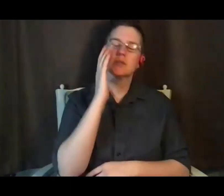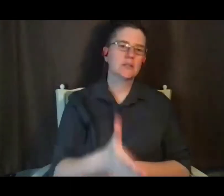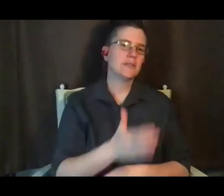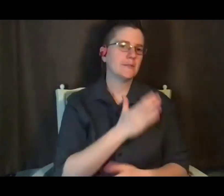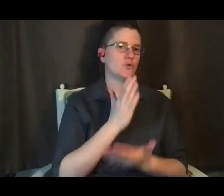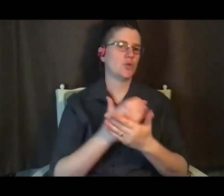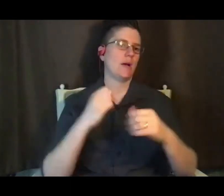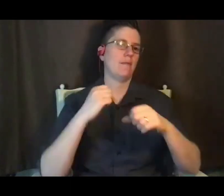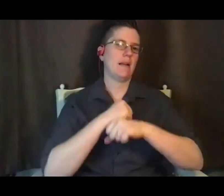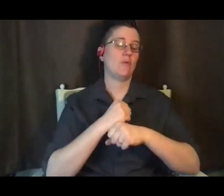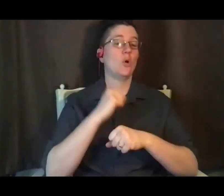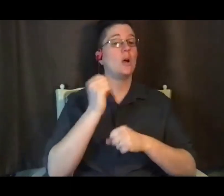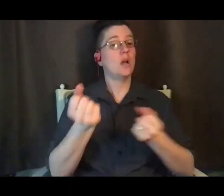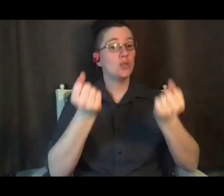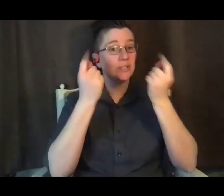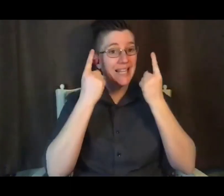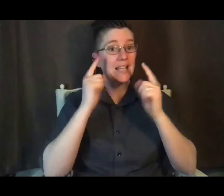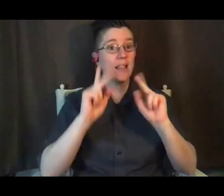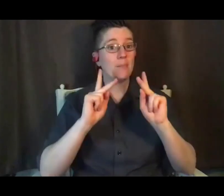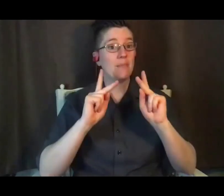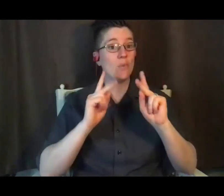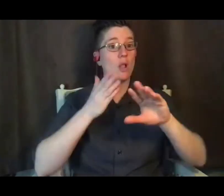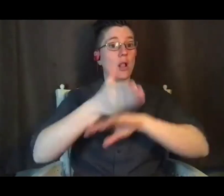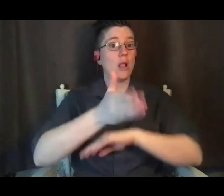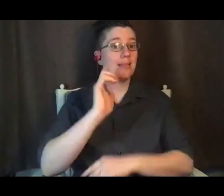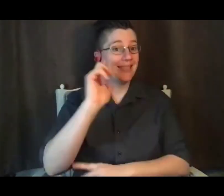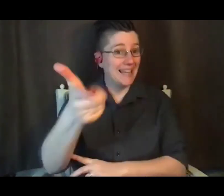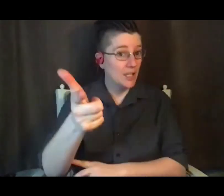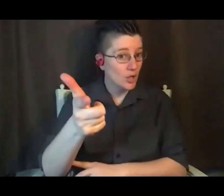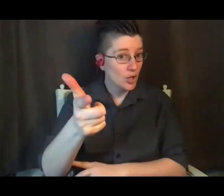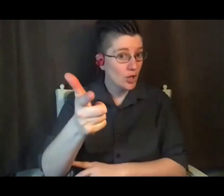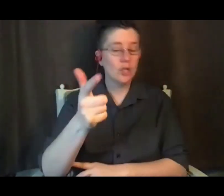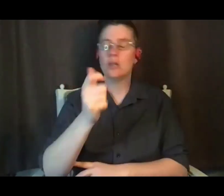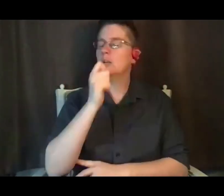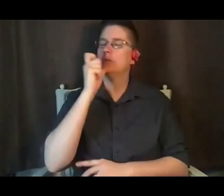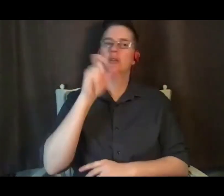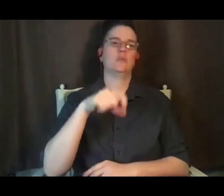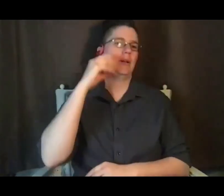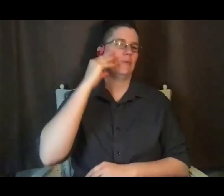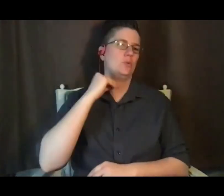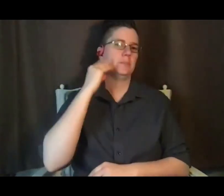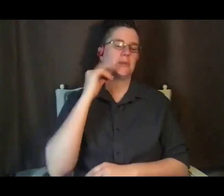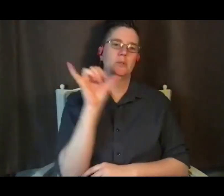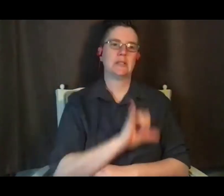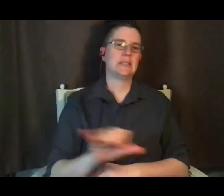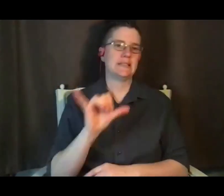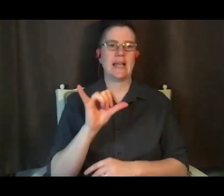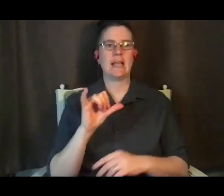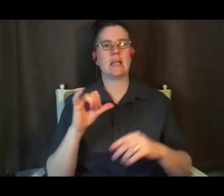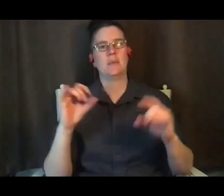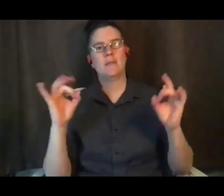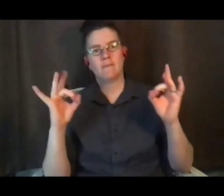after us do not have to live through the same forces of violence and oppression that have marked